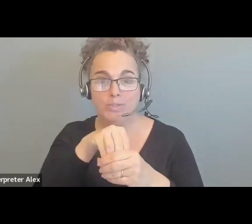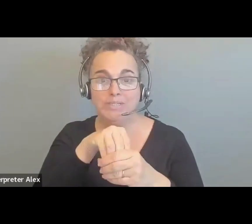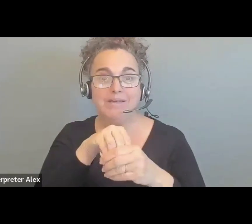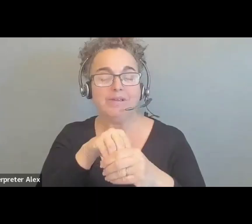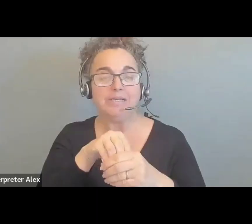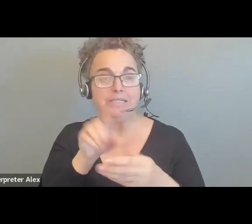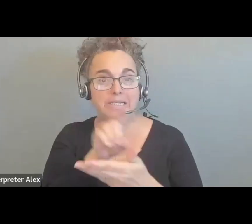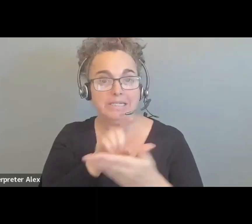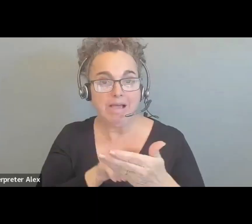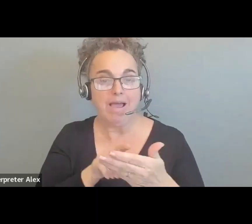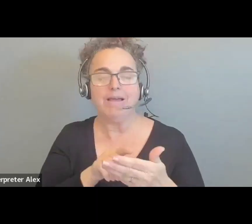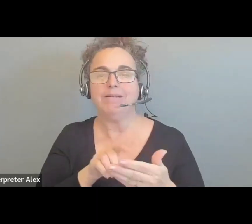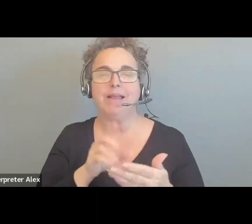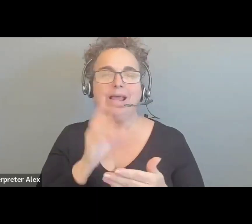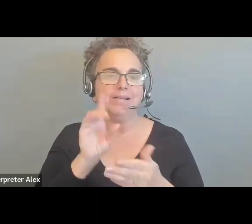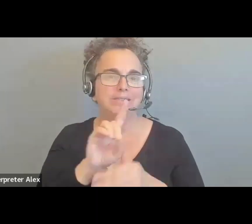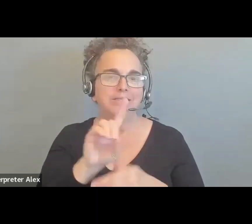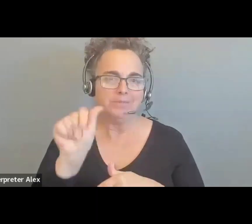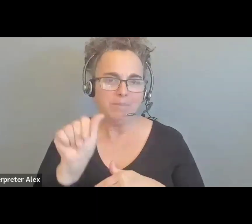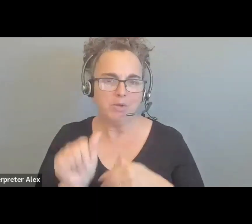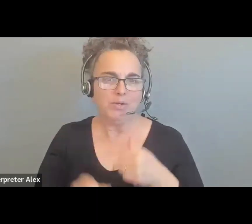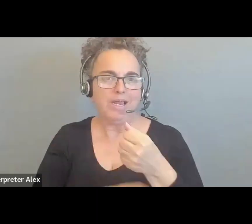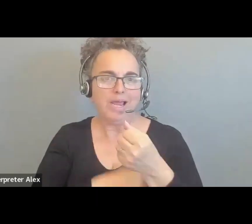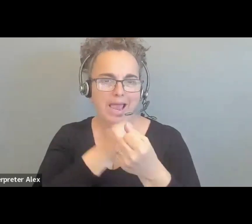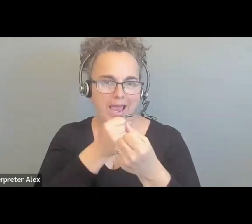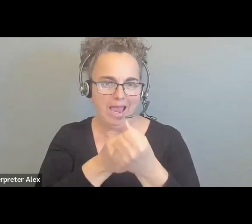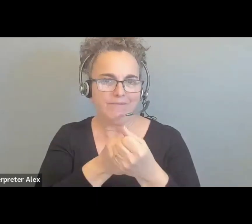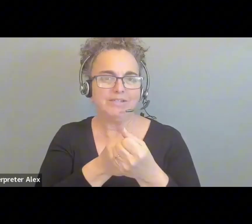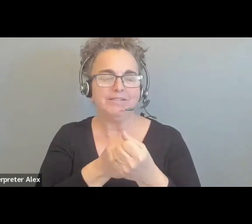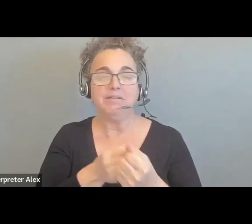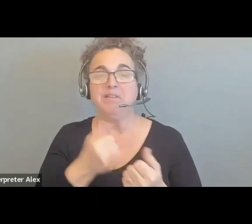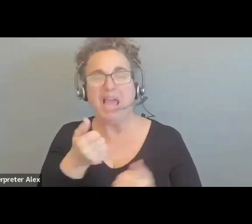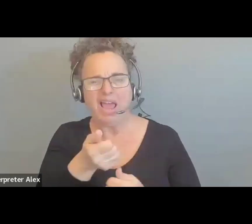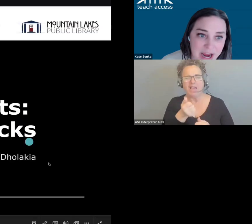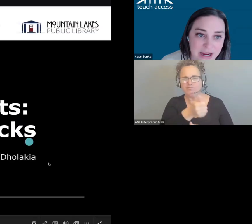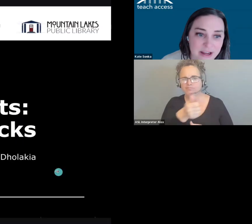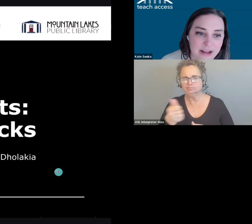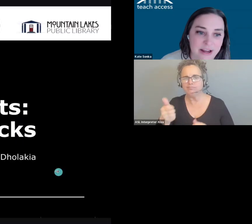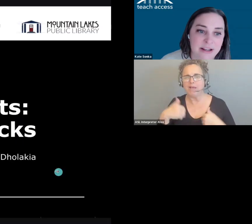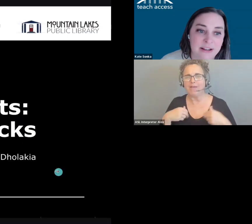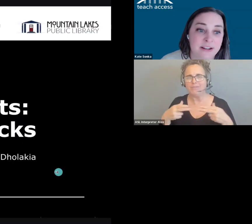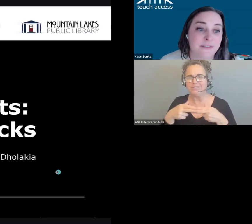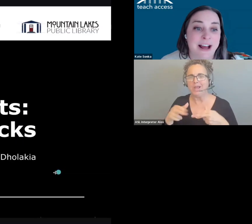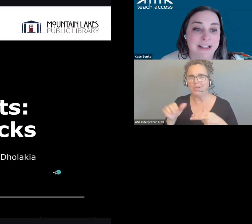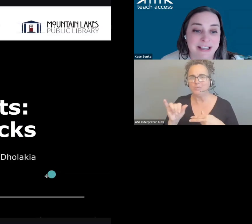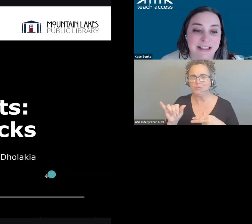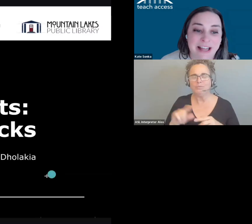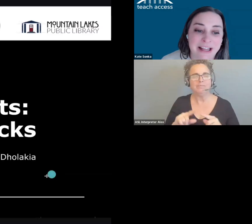And they have some slides that they'll share about some work. But I'm thrilled to introduce to you today Savaas,